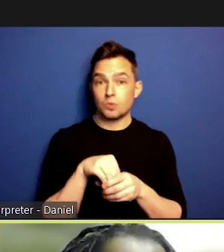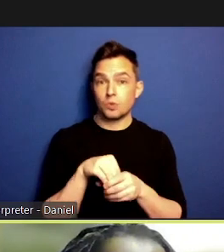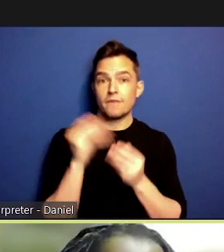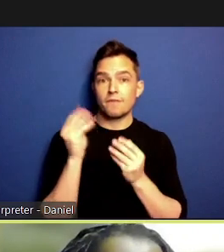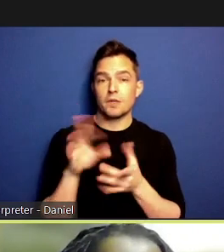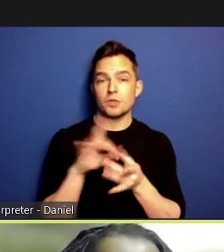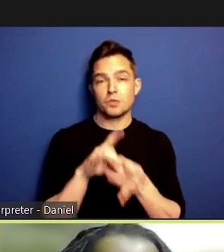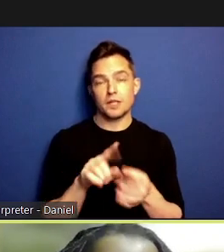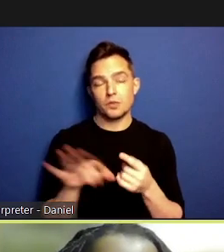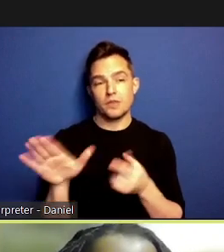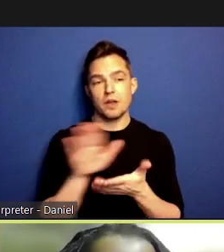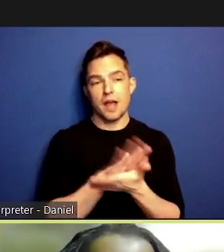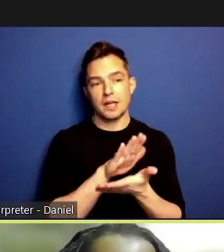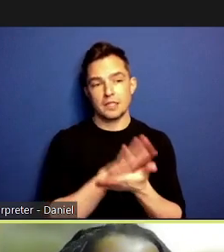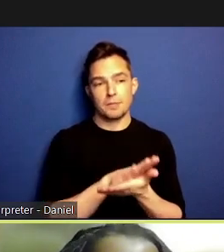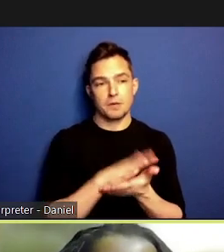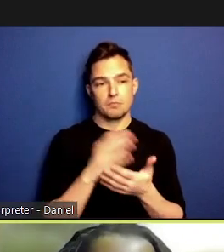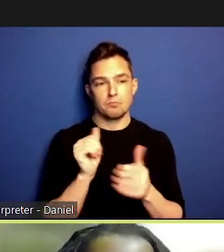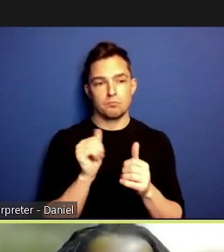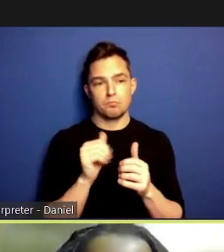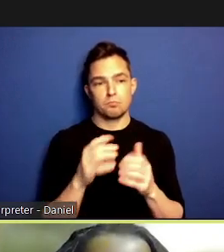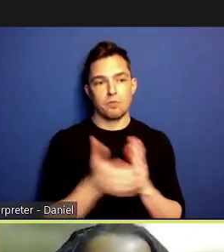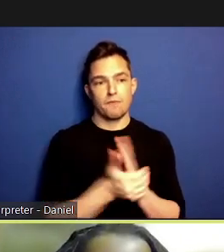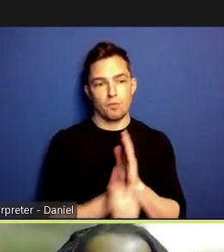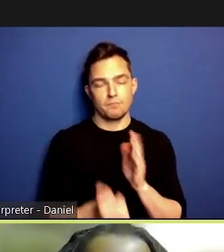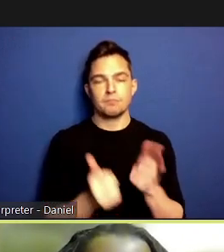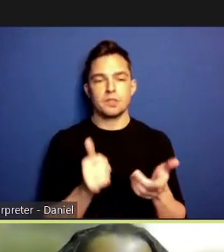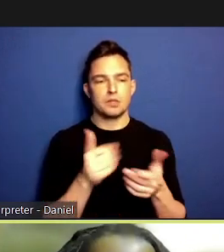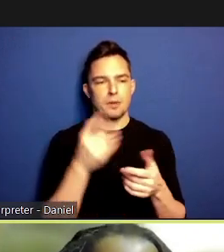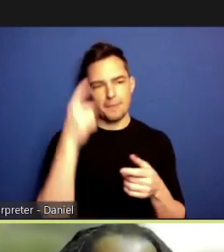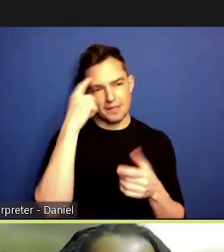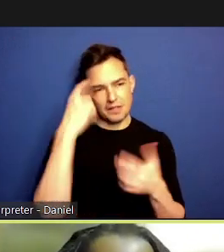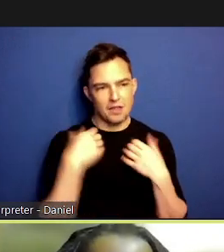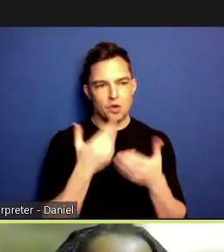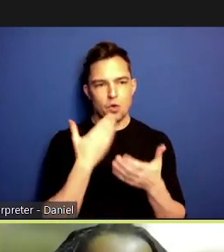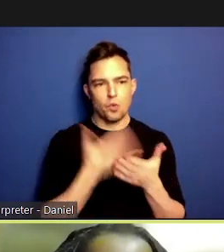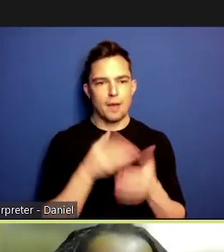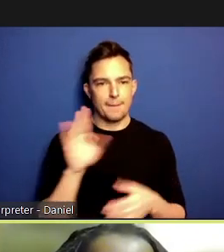their academic performance, their mental health and wellbeing, their racial and ethnic backgrounds,